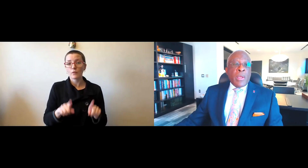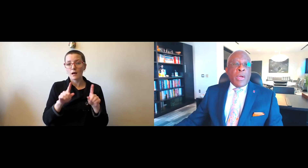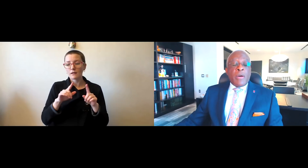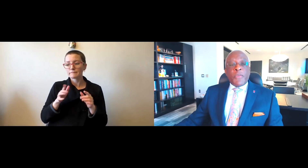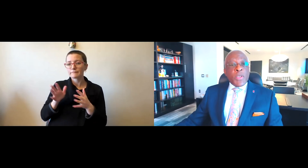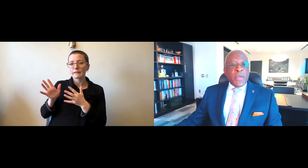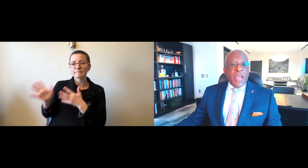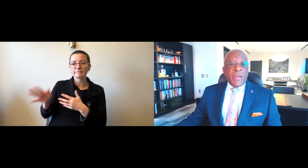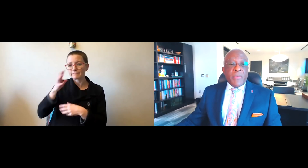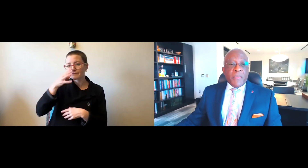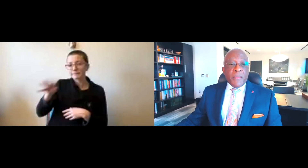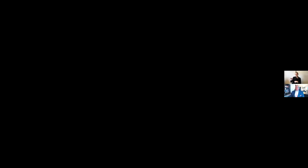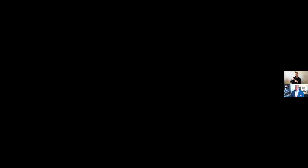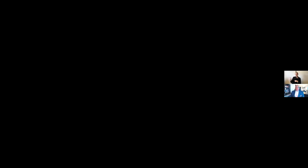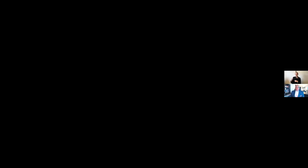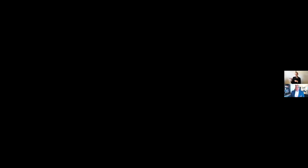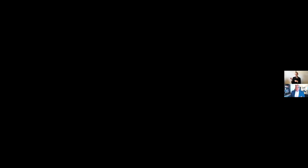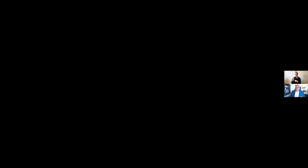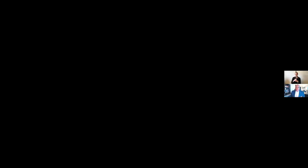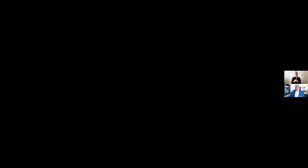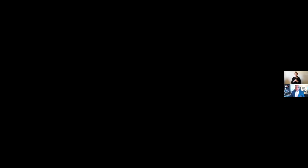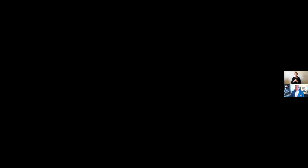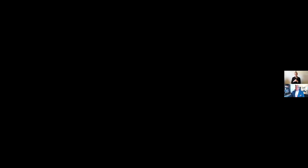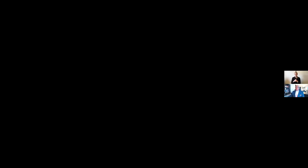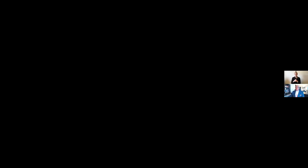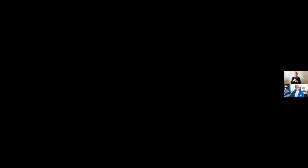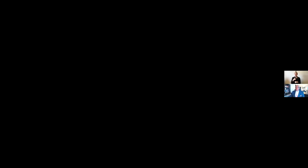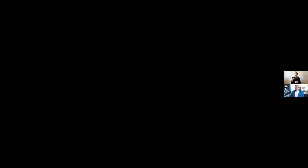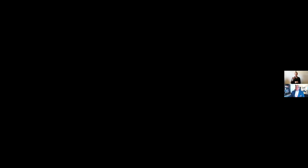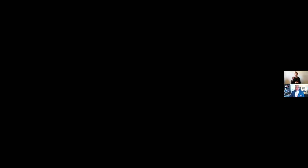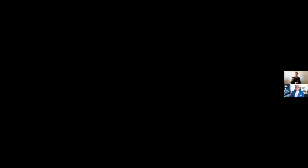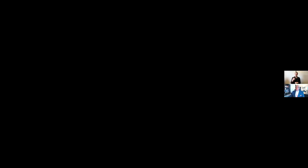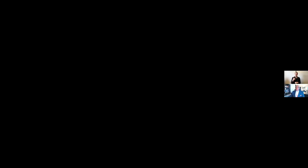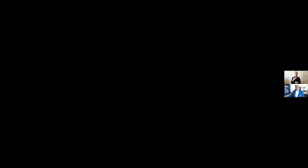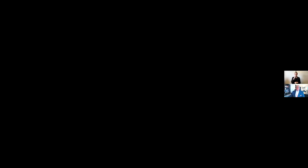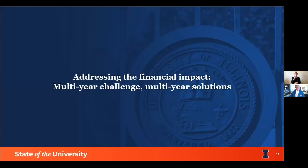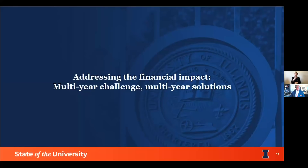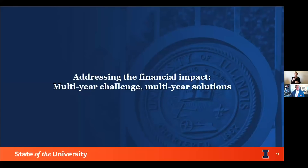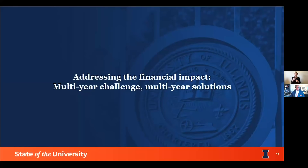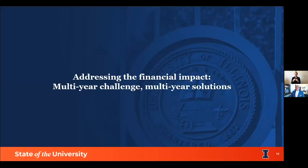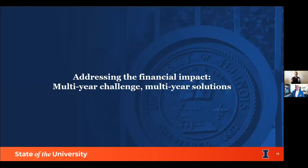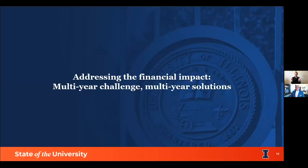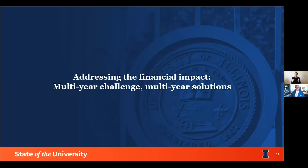Unfortunately, we must also have a frank and open conversation about the financial implications of the pandemic,